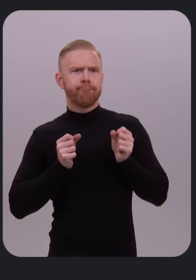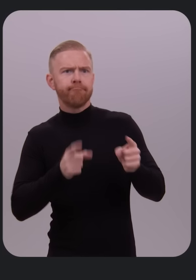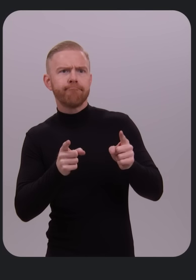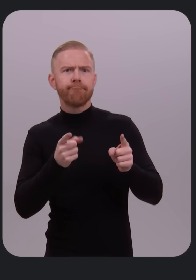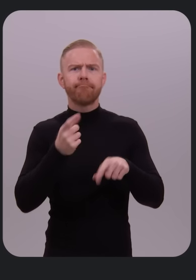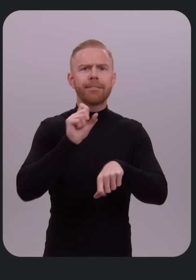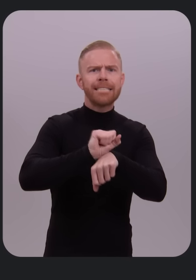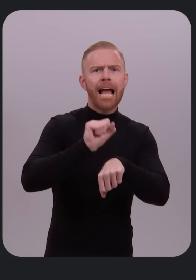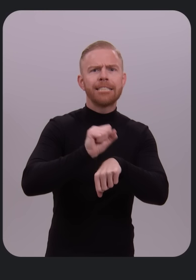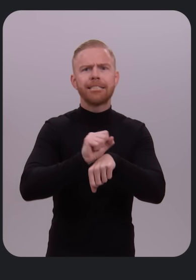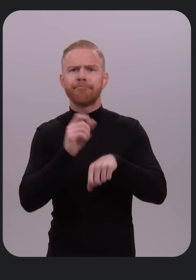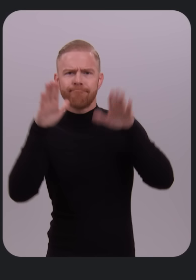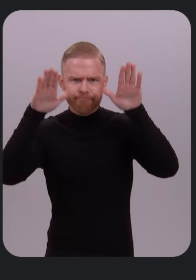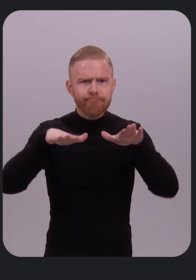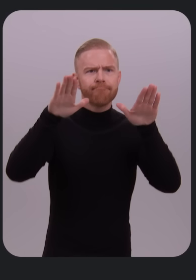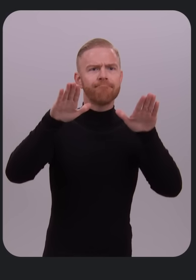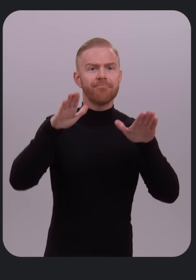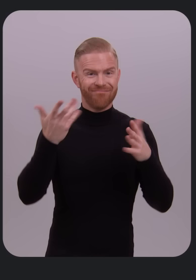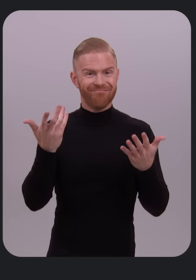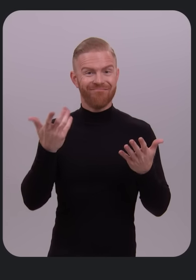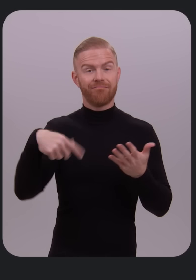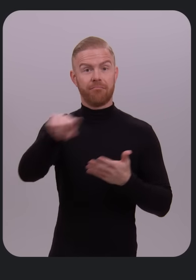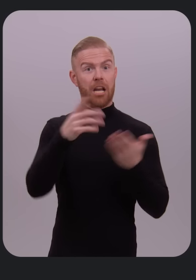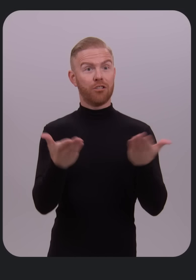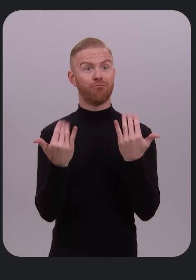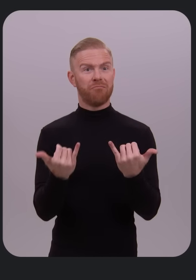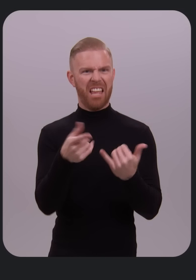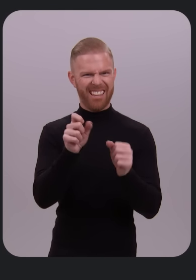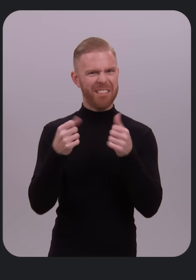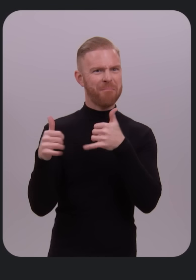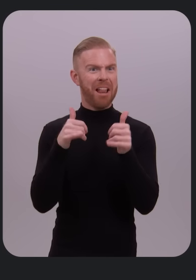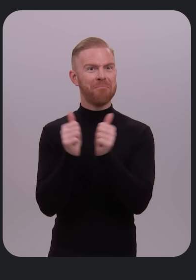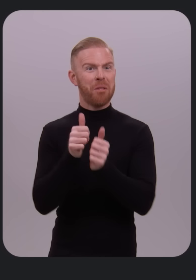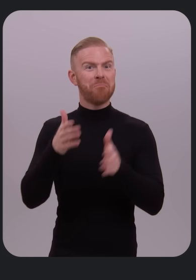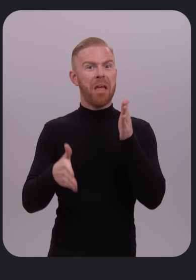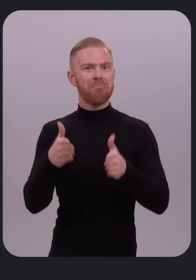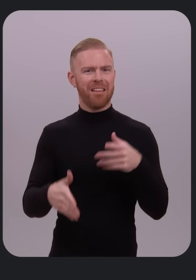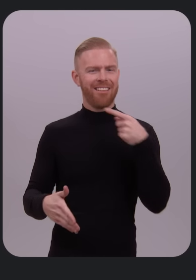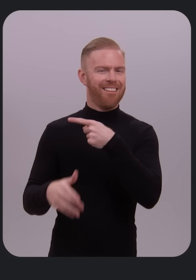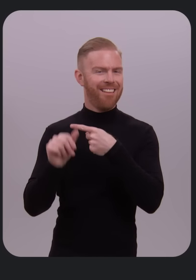For those of you here today, you can play around with the robots in the AI sandbox.